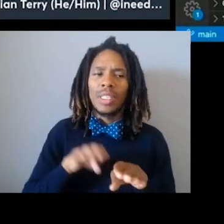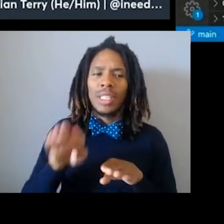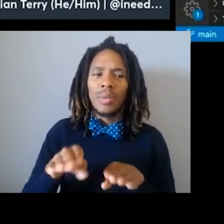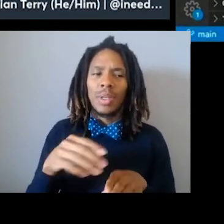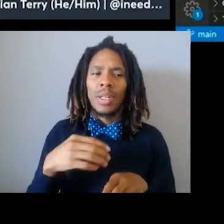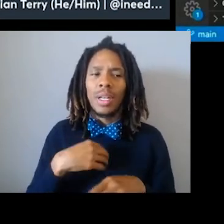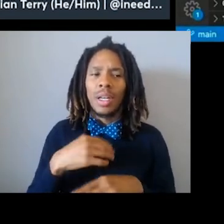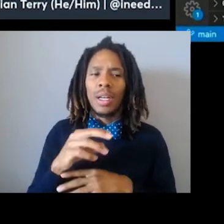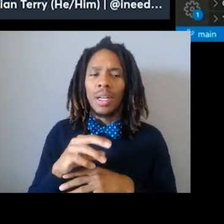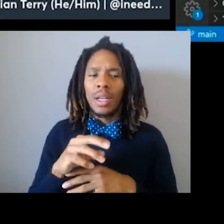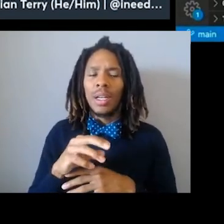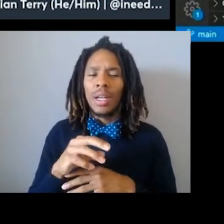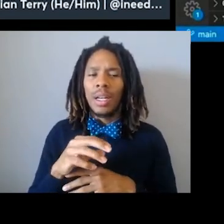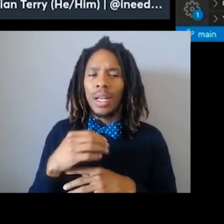Sorry, US-East-1 and one in US-West-2.